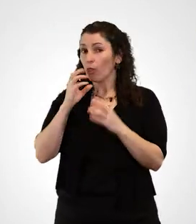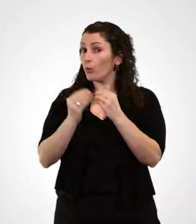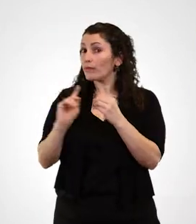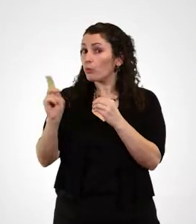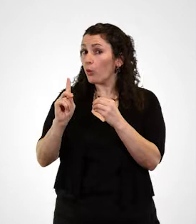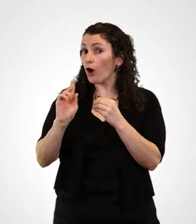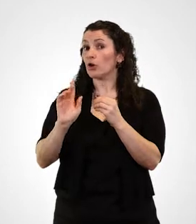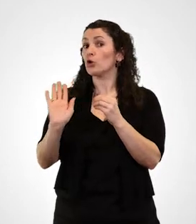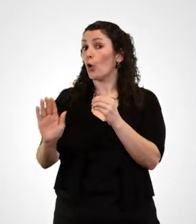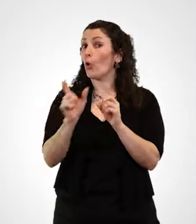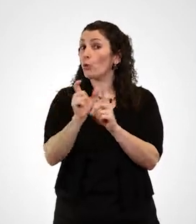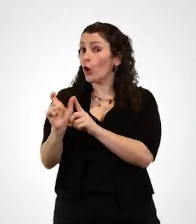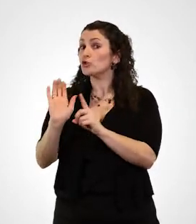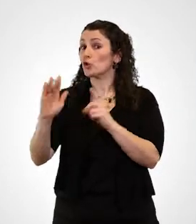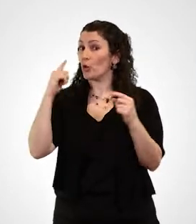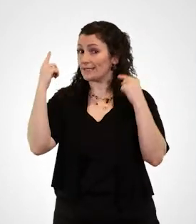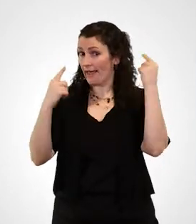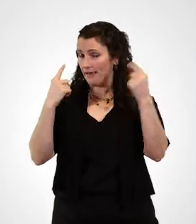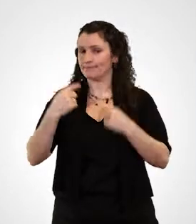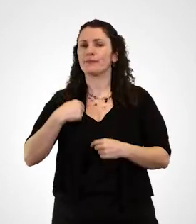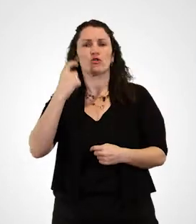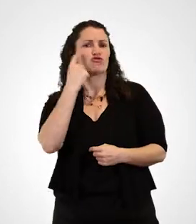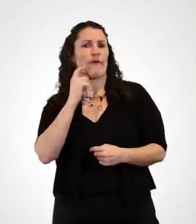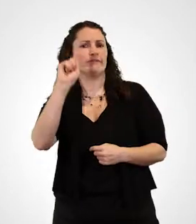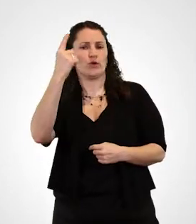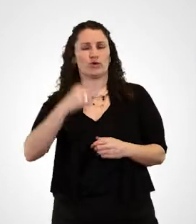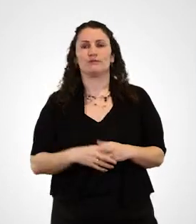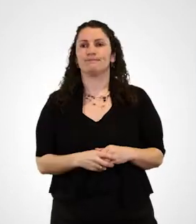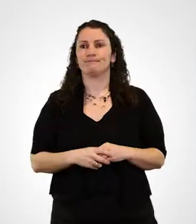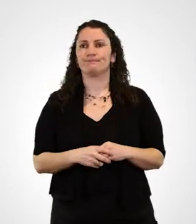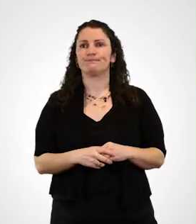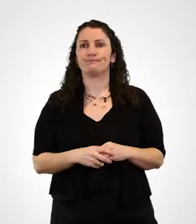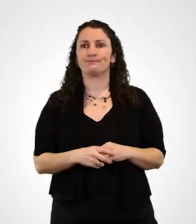Let me see, I'm going to try to do this first, I'll see. This word, this cake - Amelia, sit up.